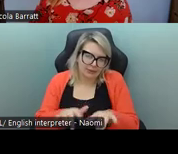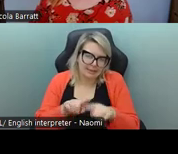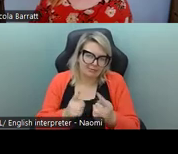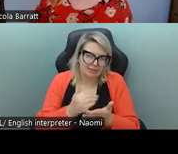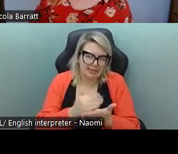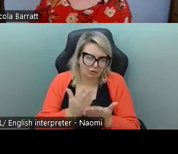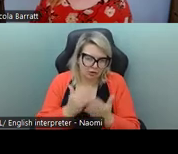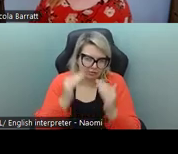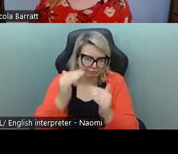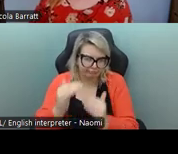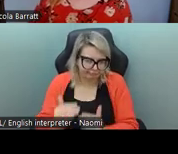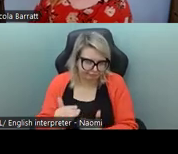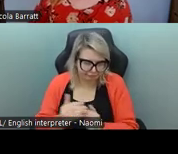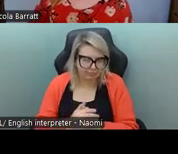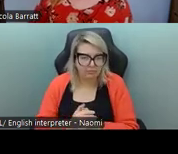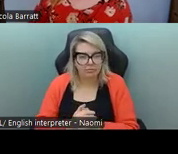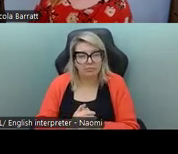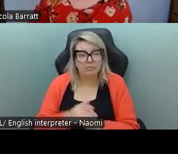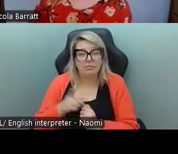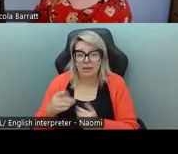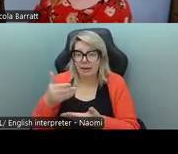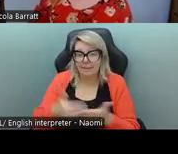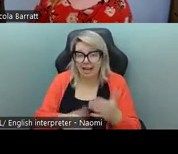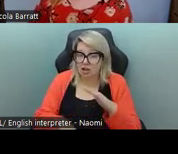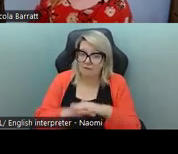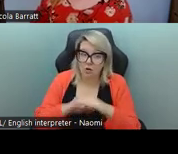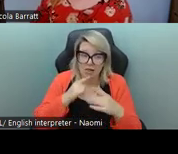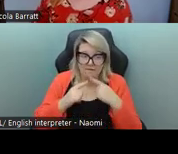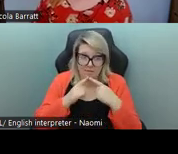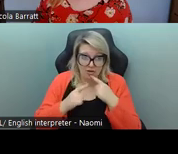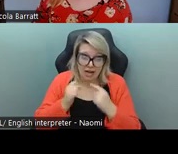Pages that have complete information get 30% more weekly views.